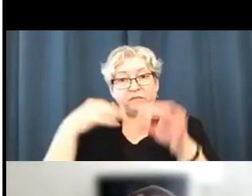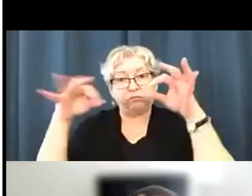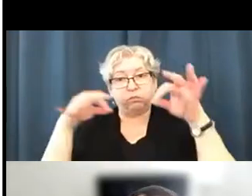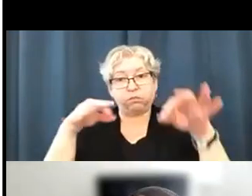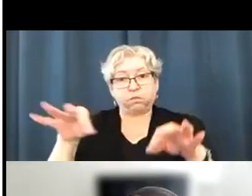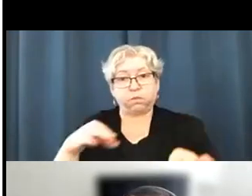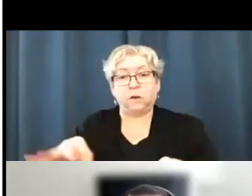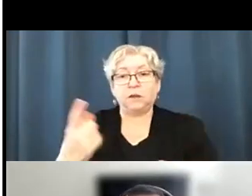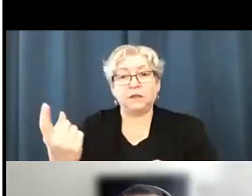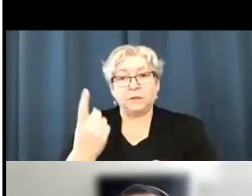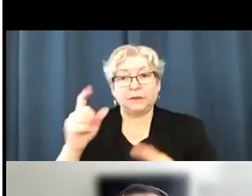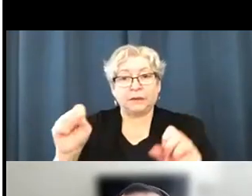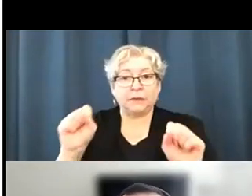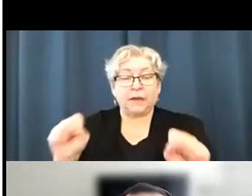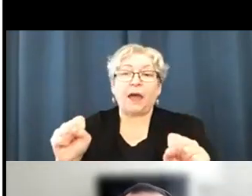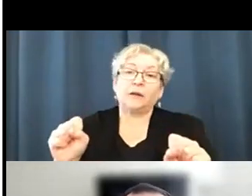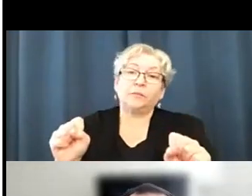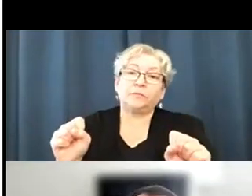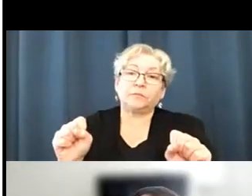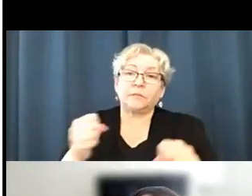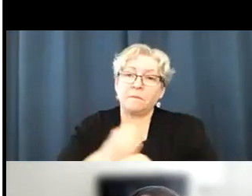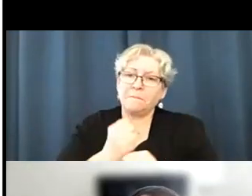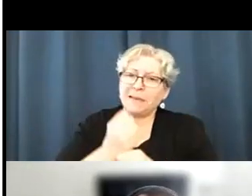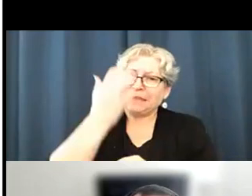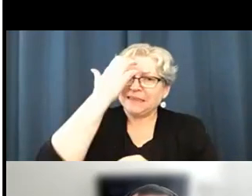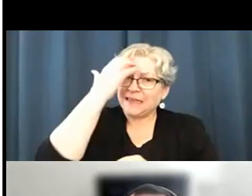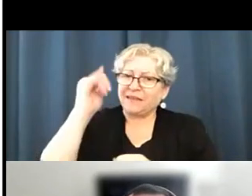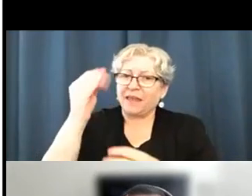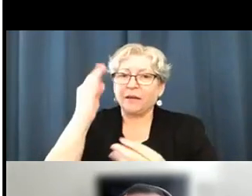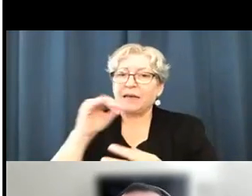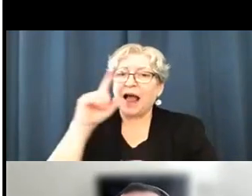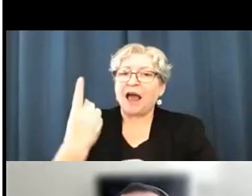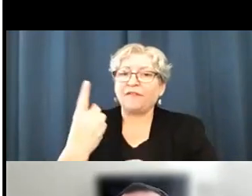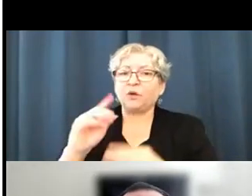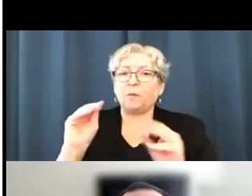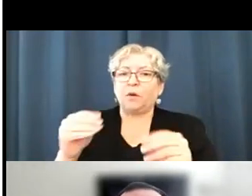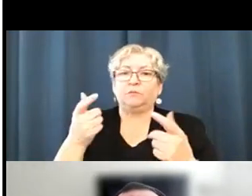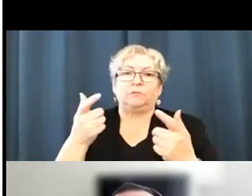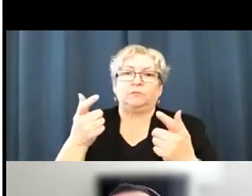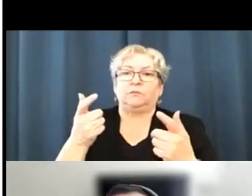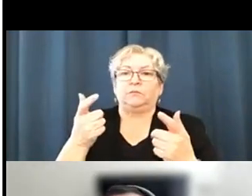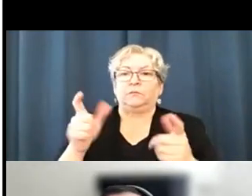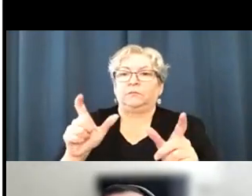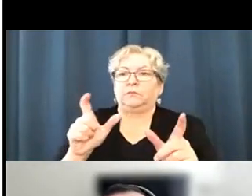Is somebody able to make sense of this and not have to put in a huge... You're not burdening someone